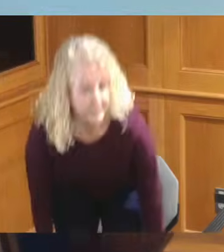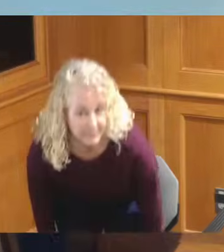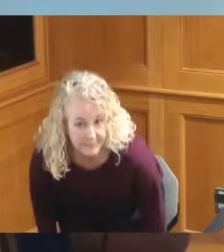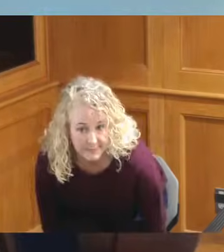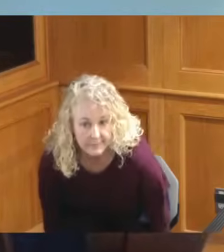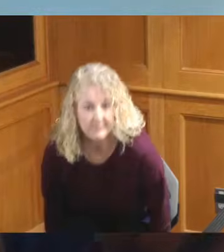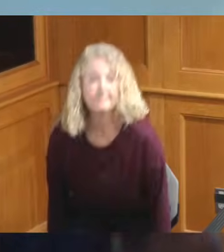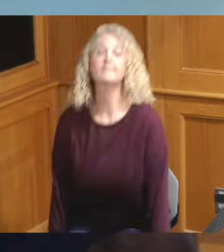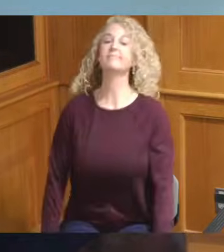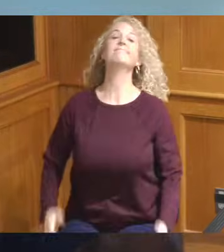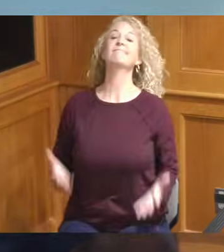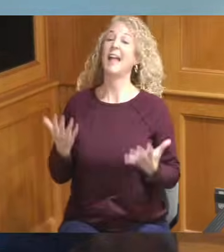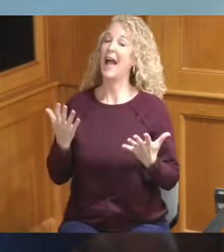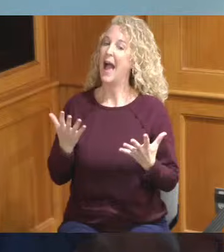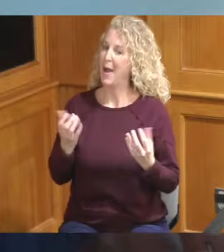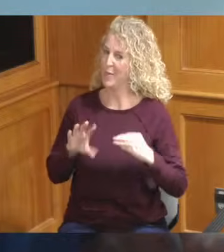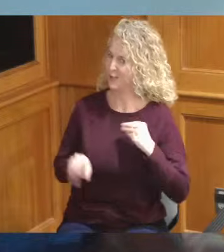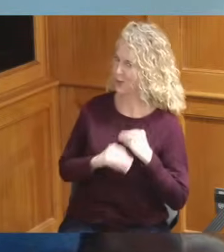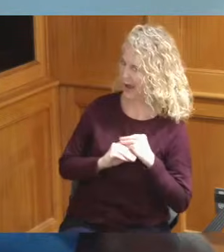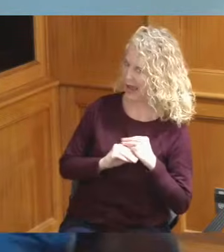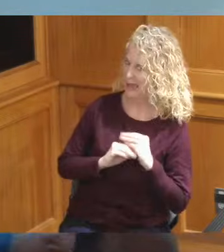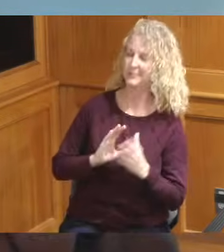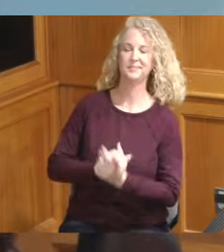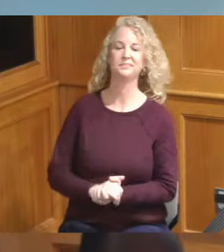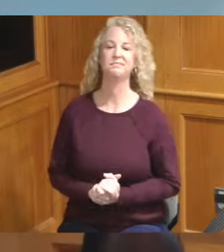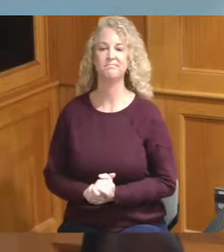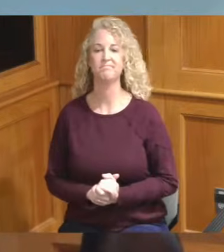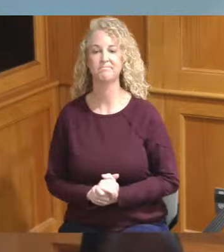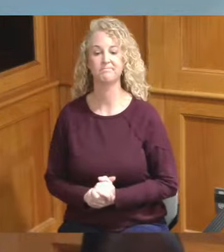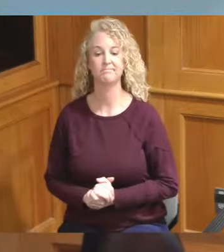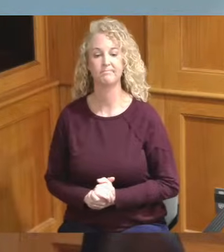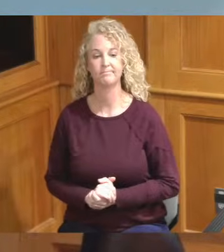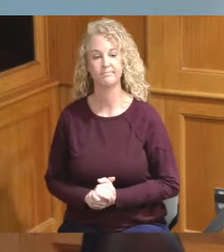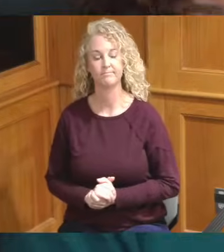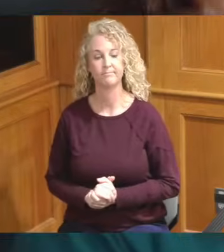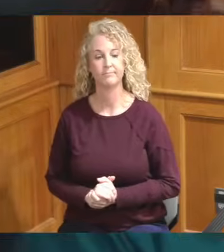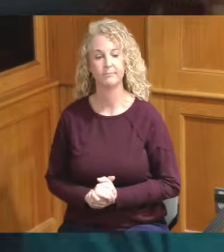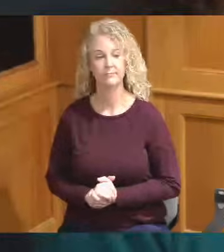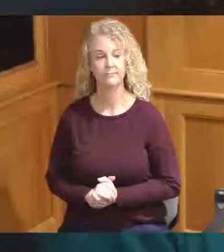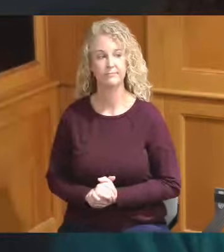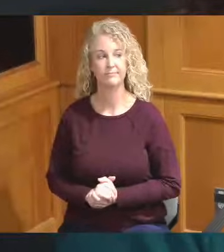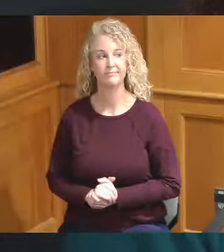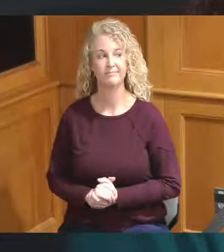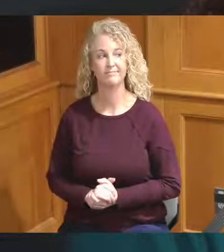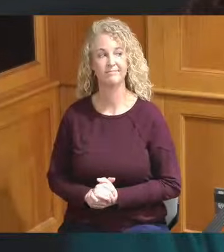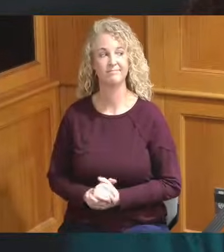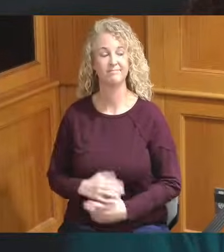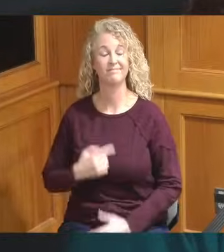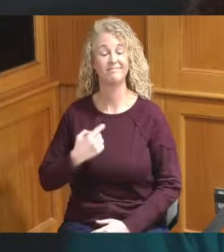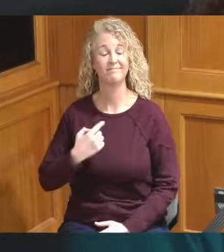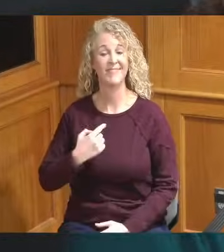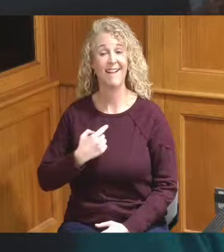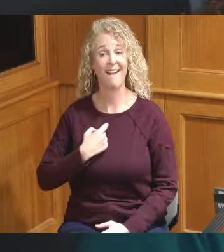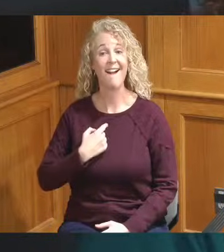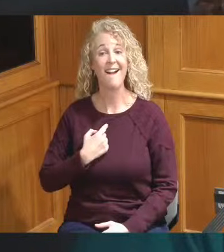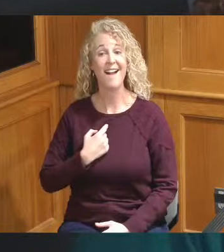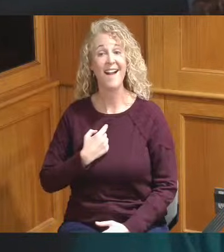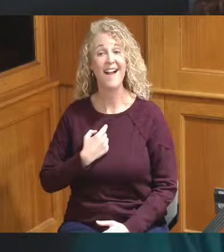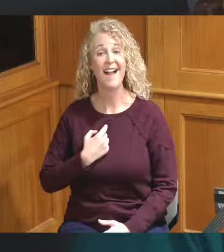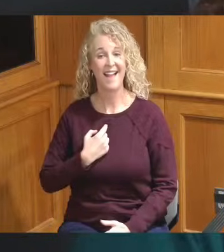I just want to add that I got a chance to sit down with Miss Roseman